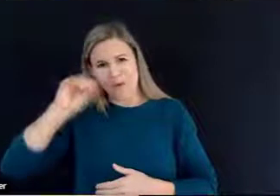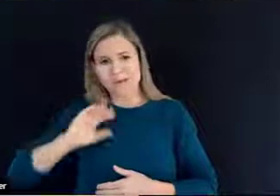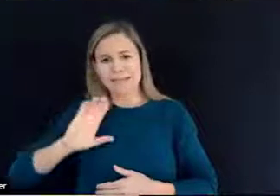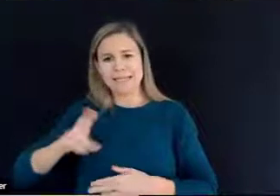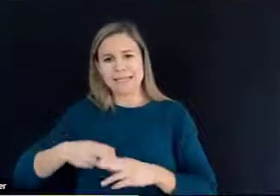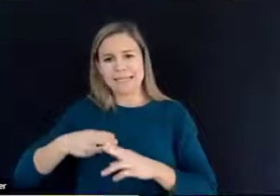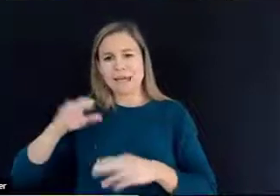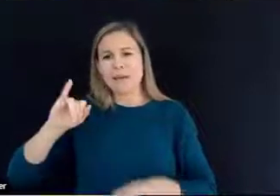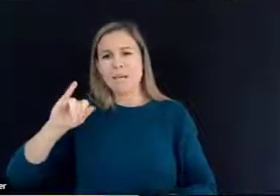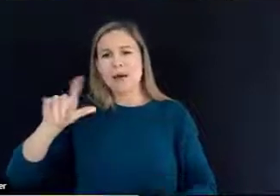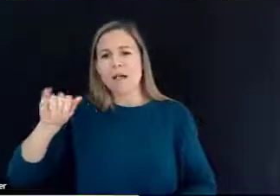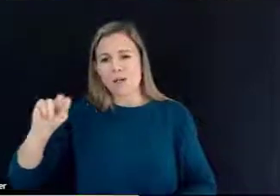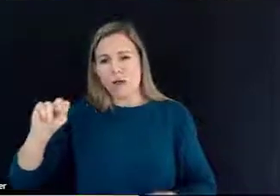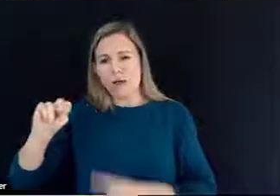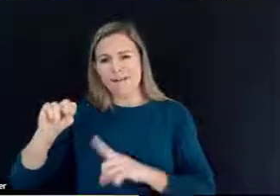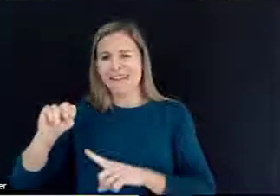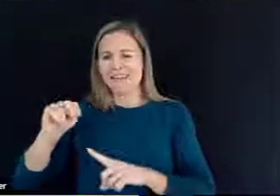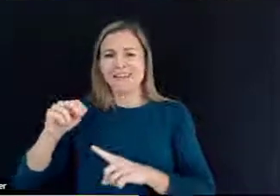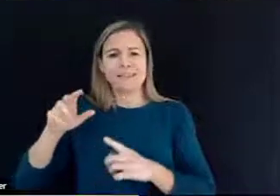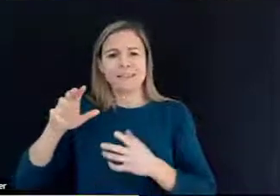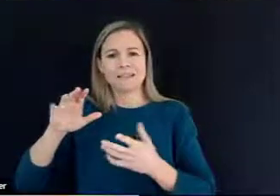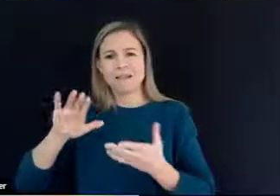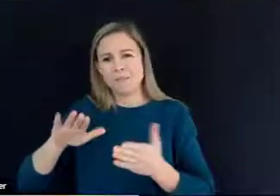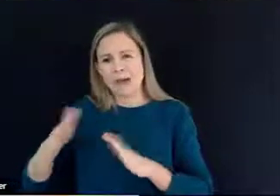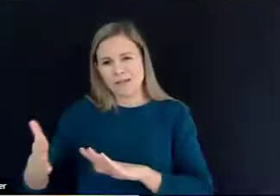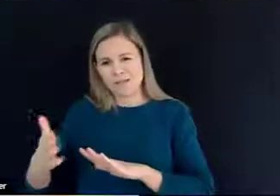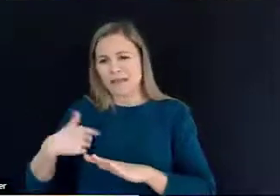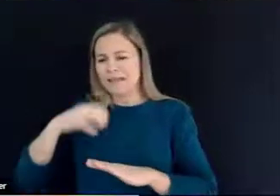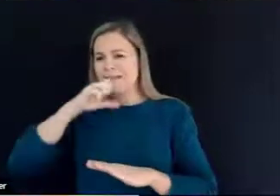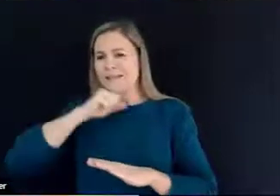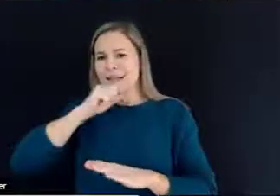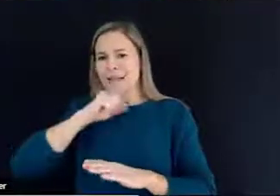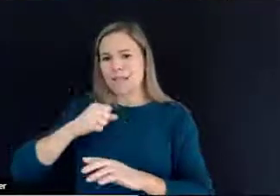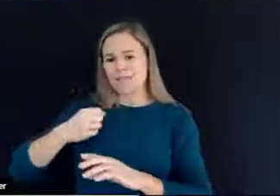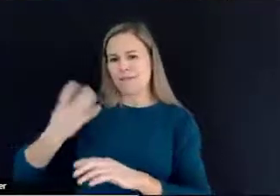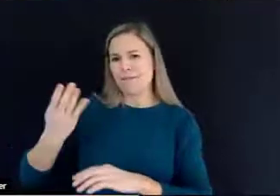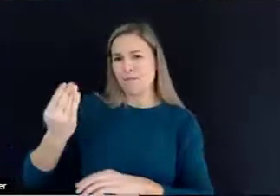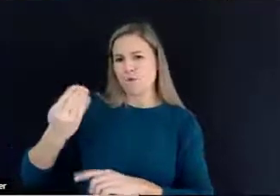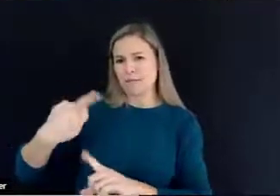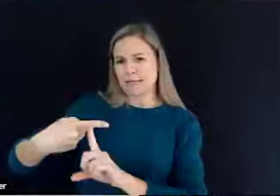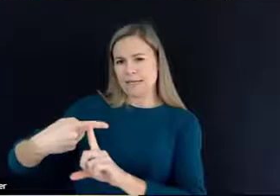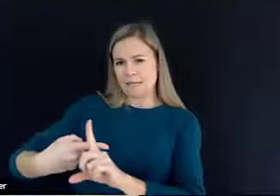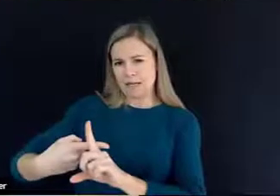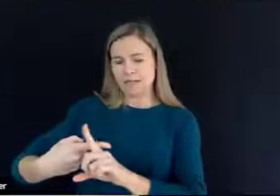at the age of 14 months. So, something that you're gonna hear throughout this entire presentation is this severity